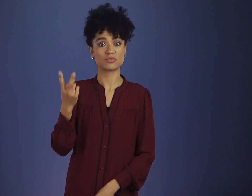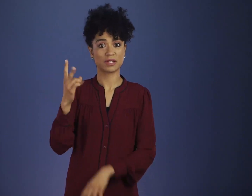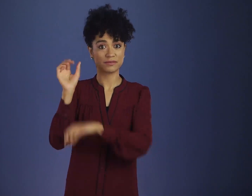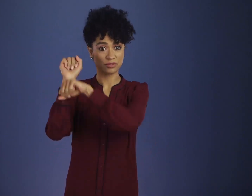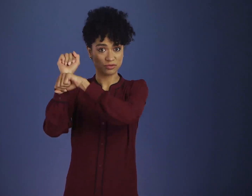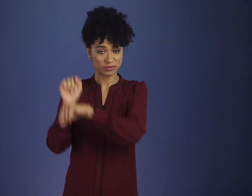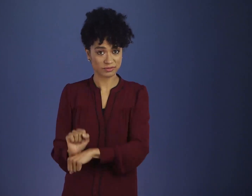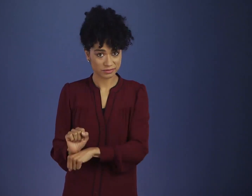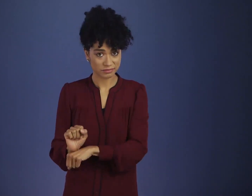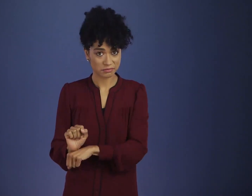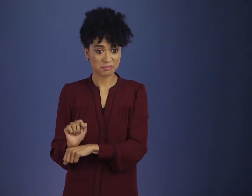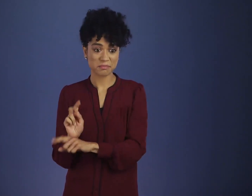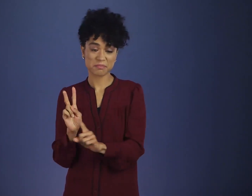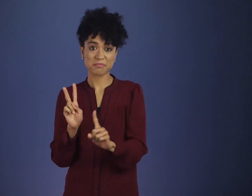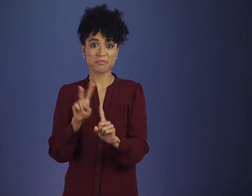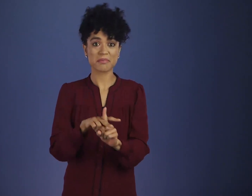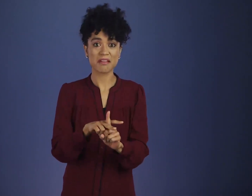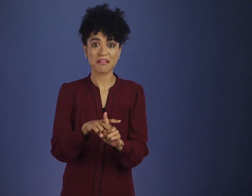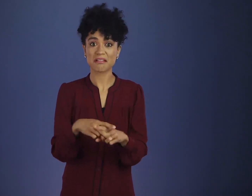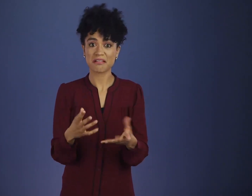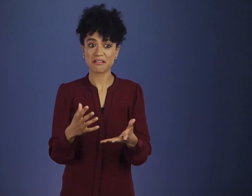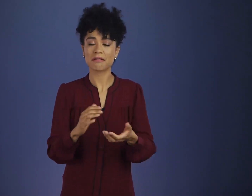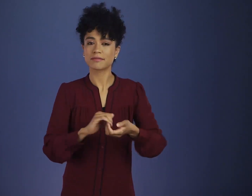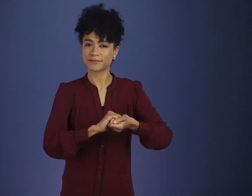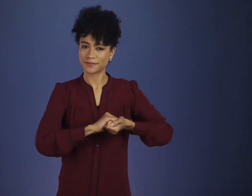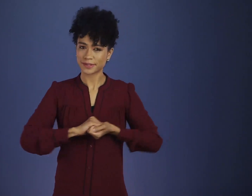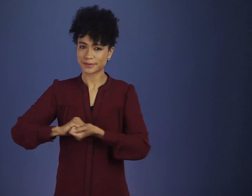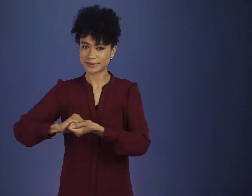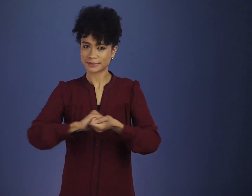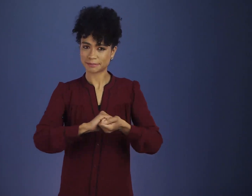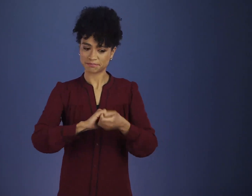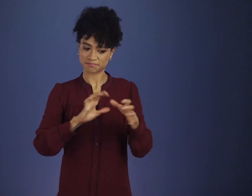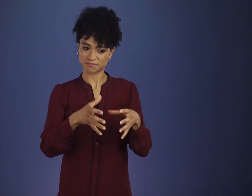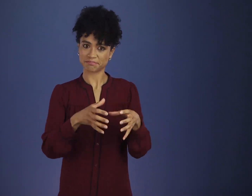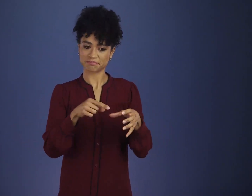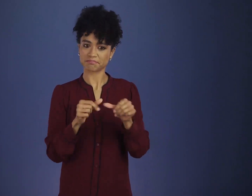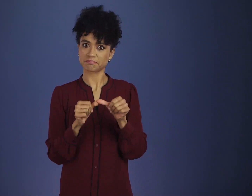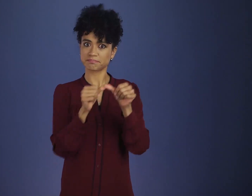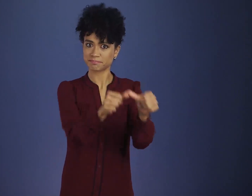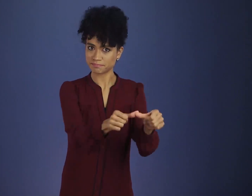A.A.'s Twelve Traditions apply to the life of the Fellowship itself.